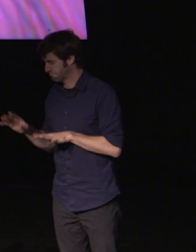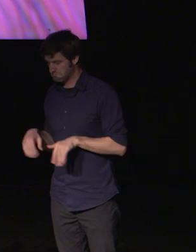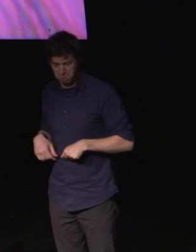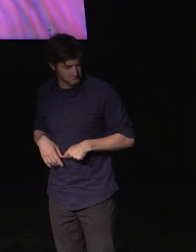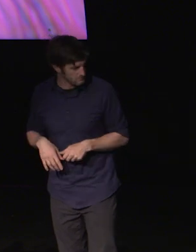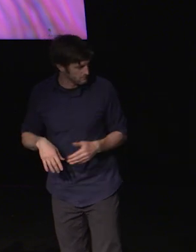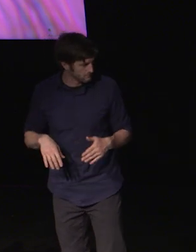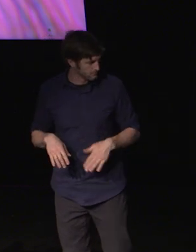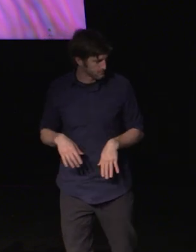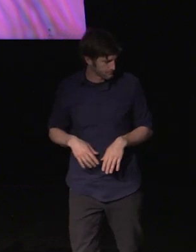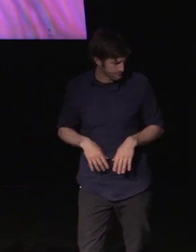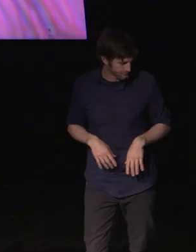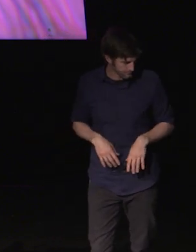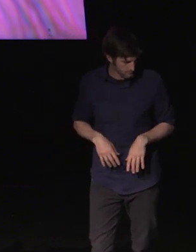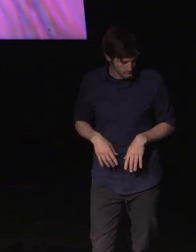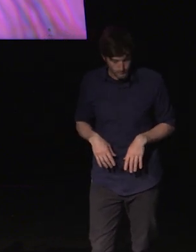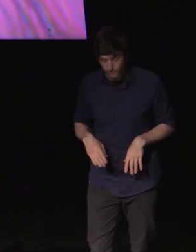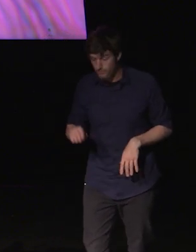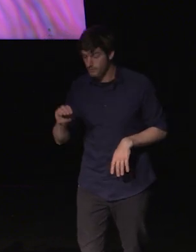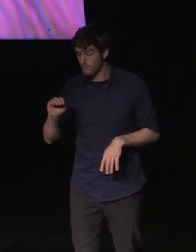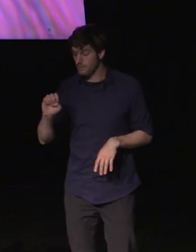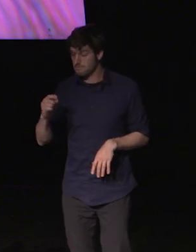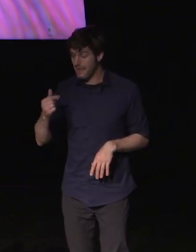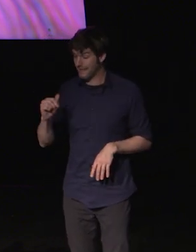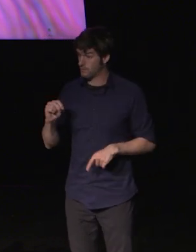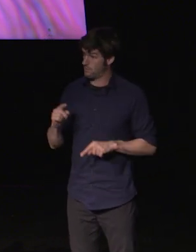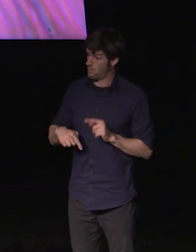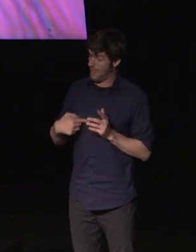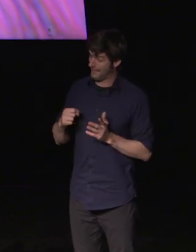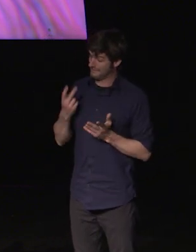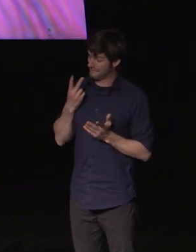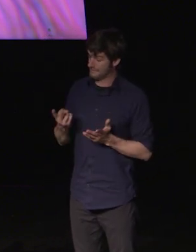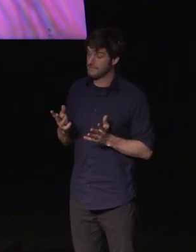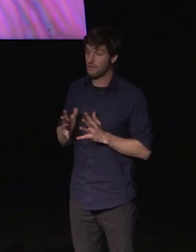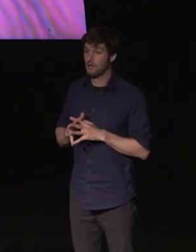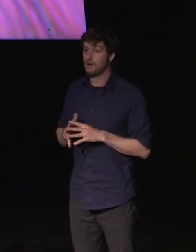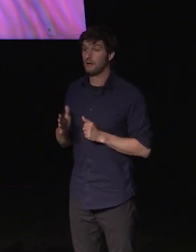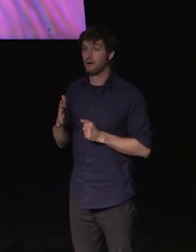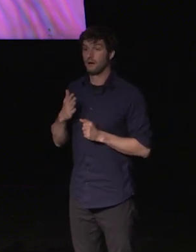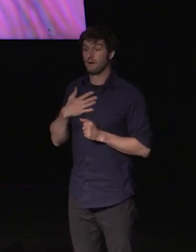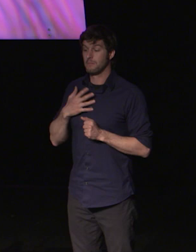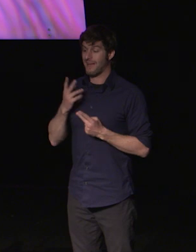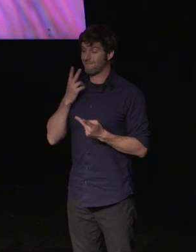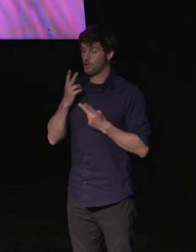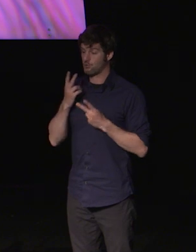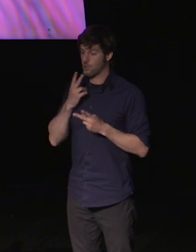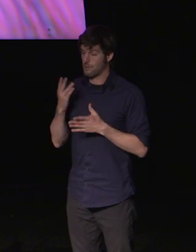Yes, so what I am able to see, I suppose. My visual impairment comes from albinism,